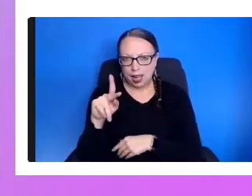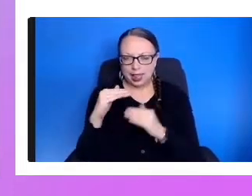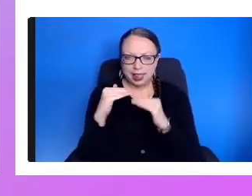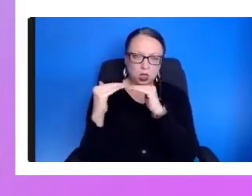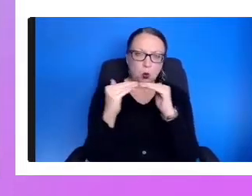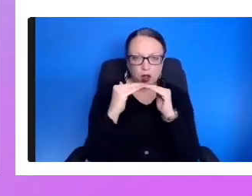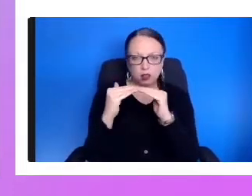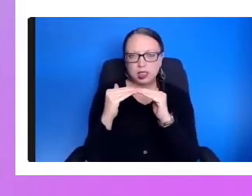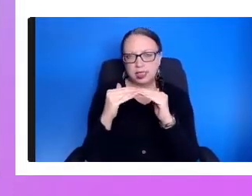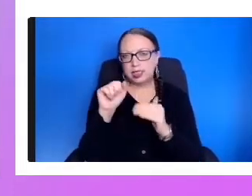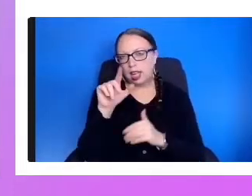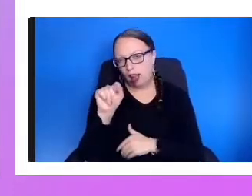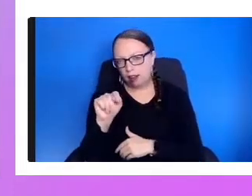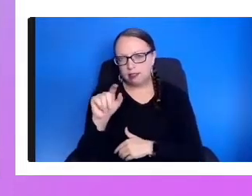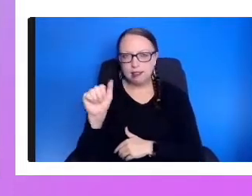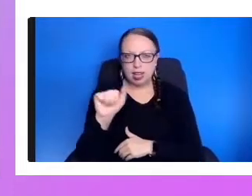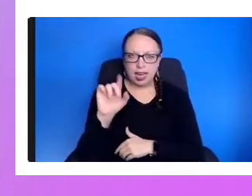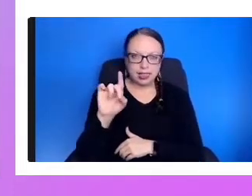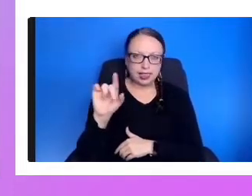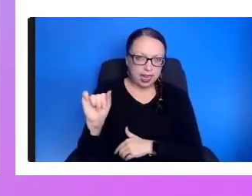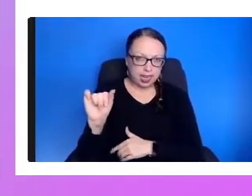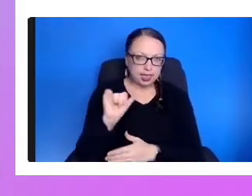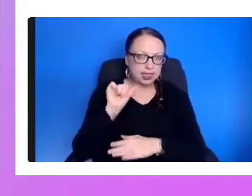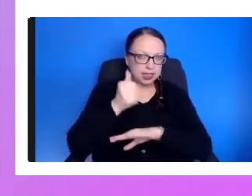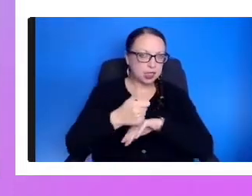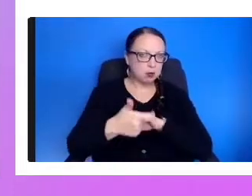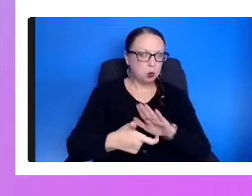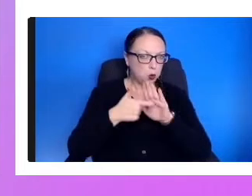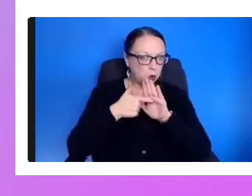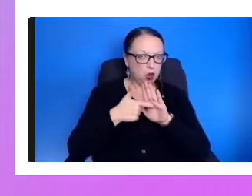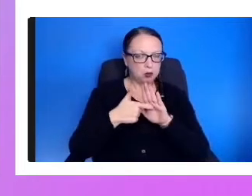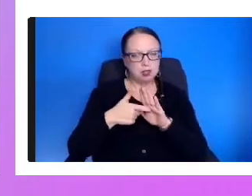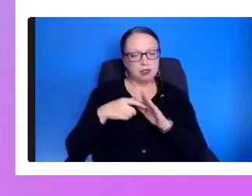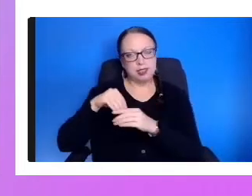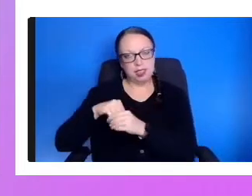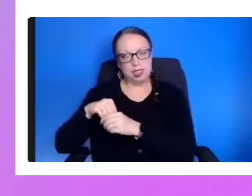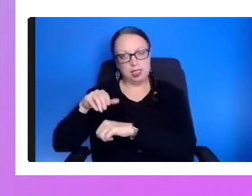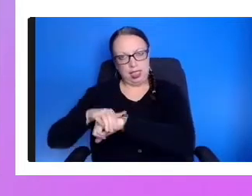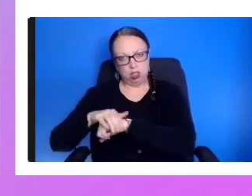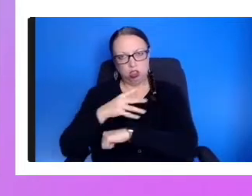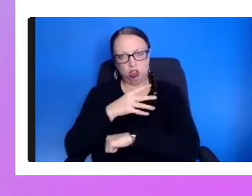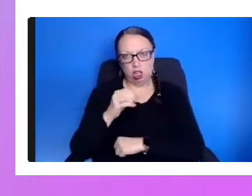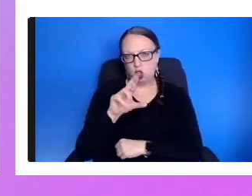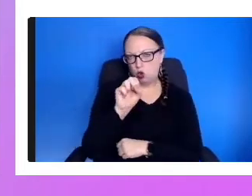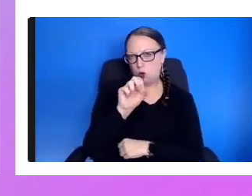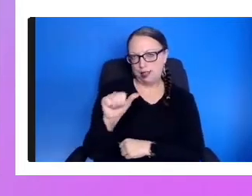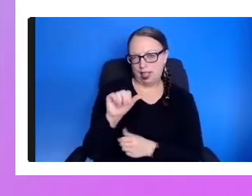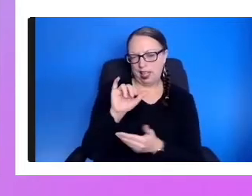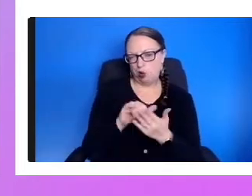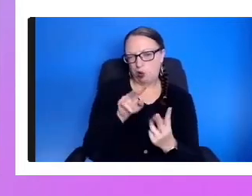is responsible for setting the requirements in the UK and U.S.A the two that we probably know best.